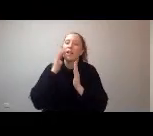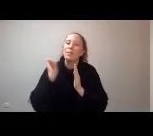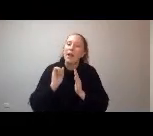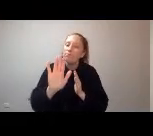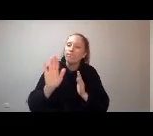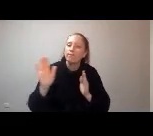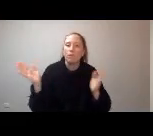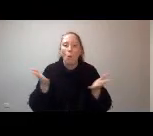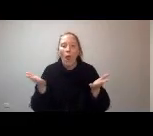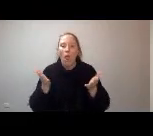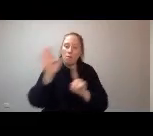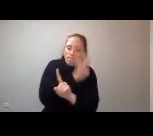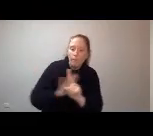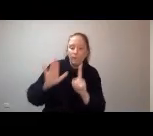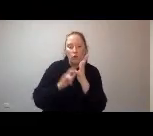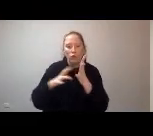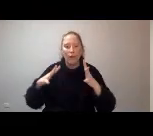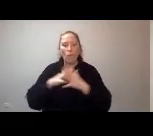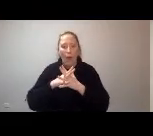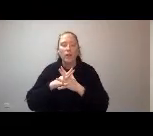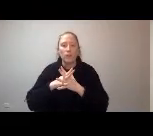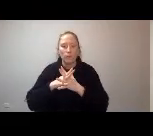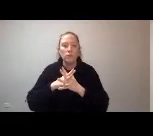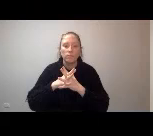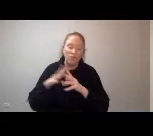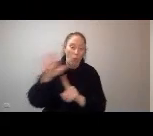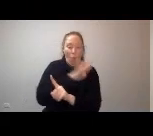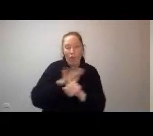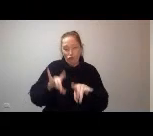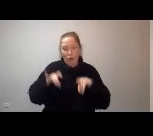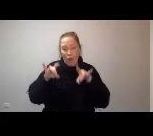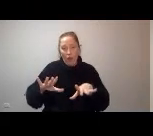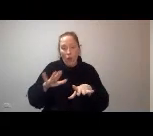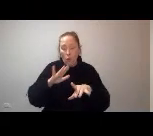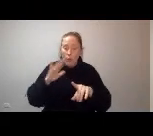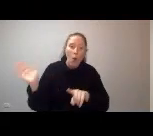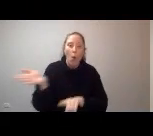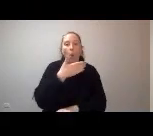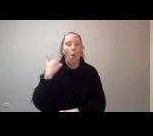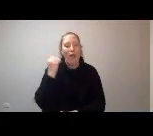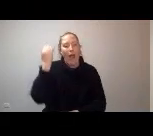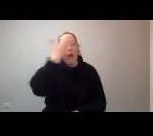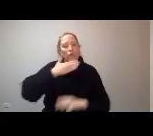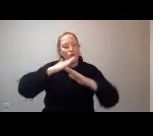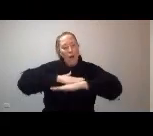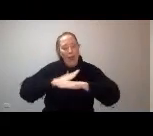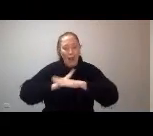from across New South Wales and Australia, we are all living and working on Aboriginal land that was never ceded.